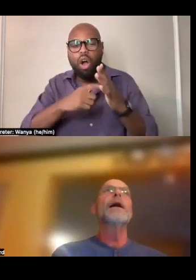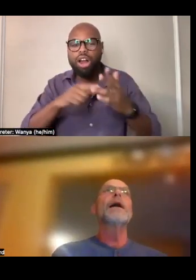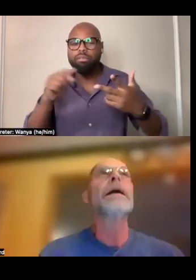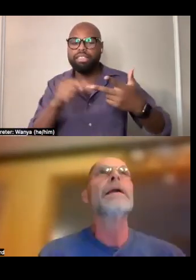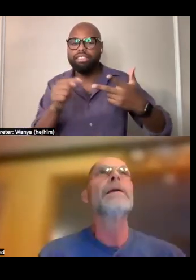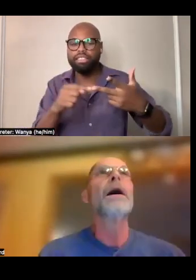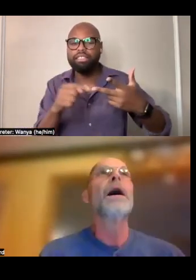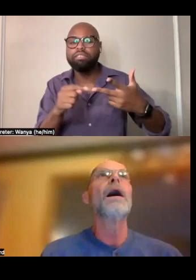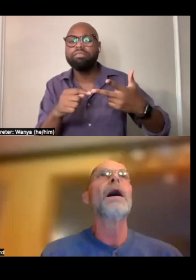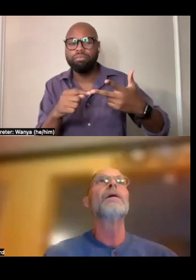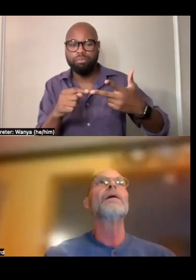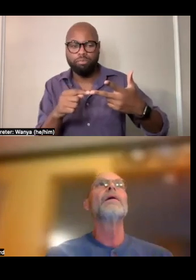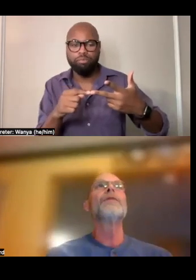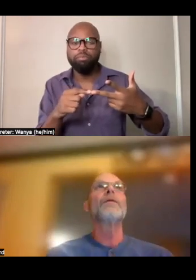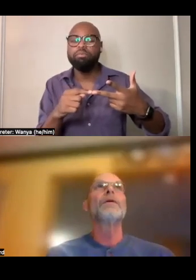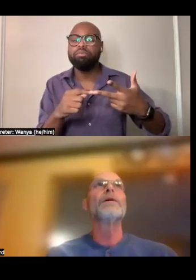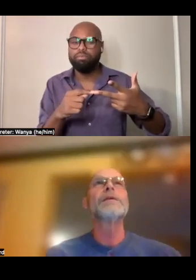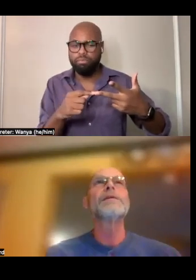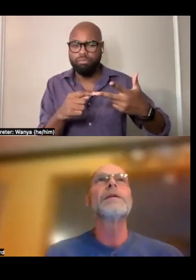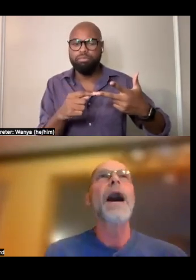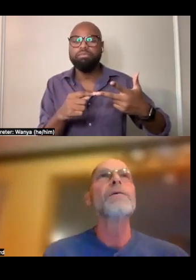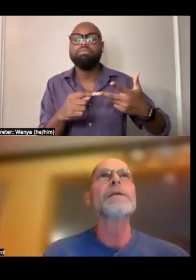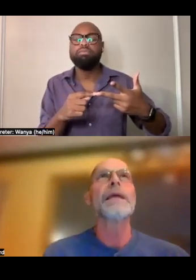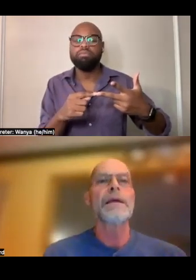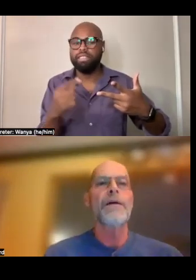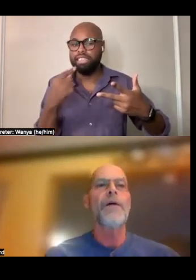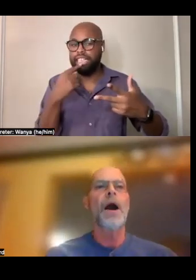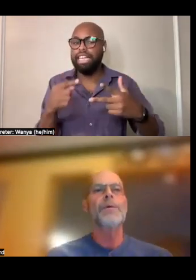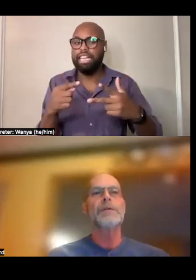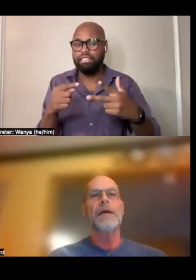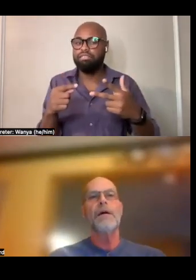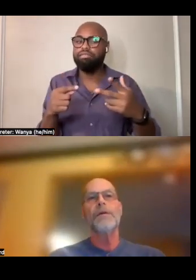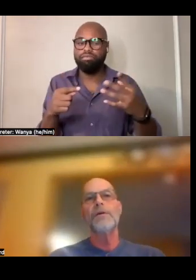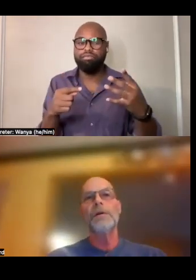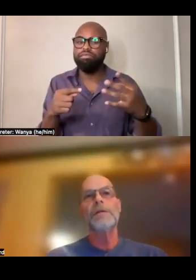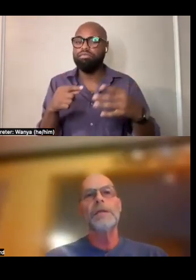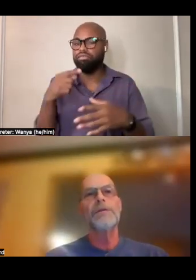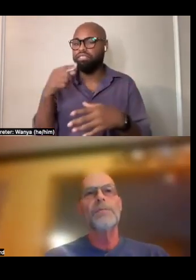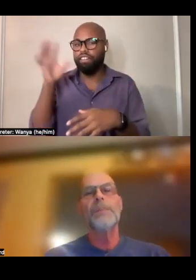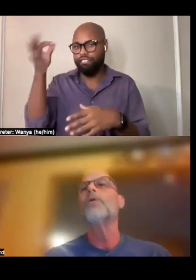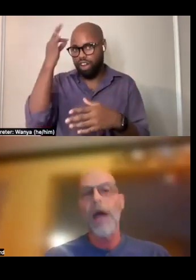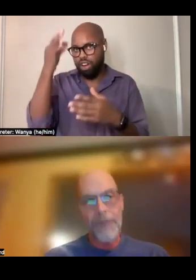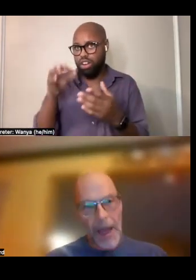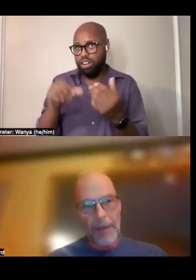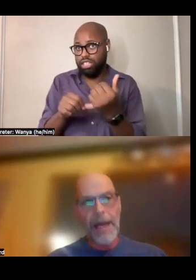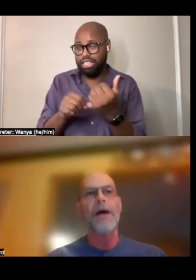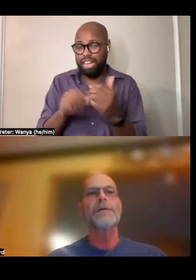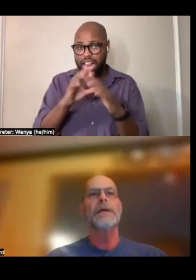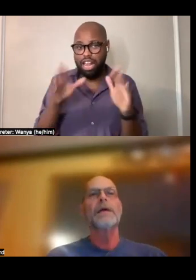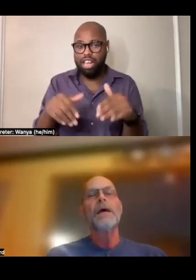in federally assisted housing that 5% of the units need to be multi-family housing,